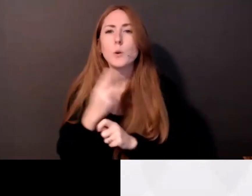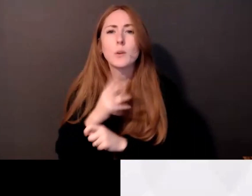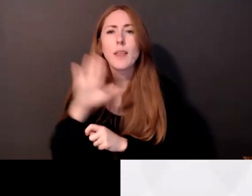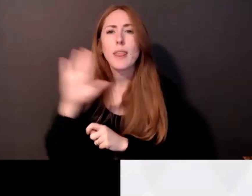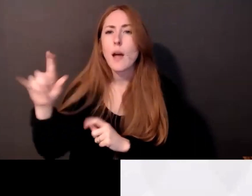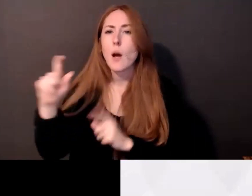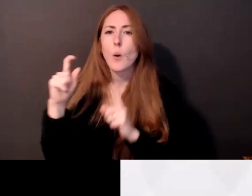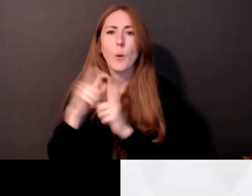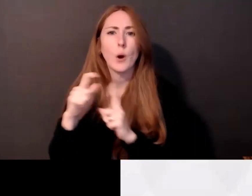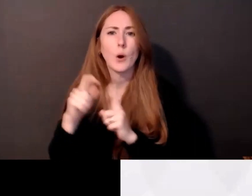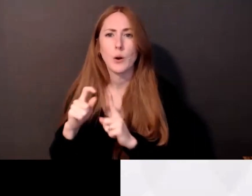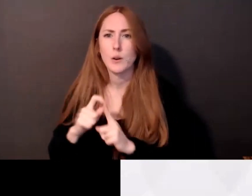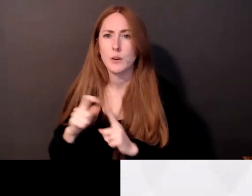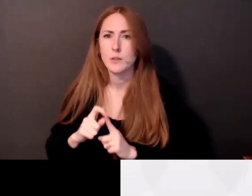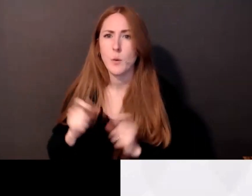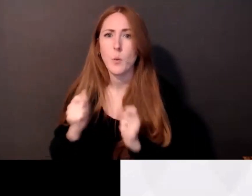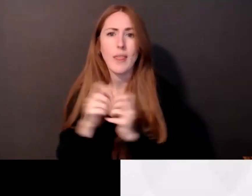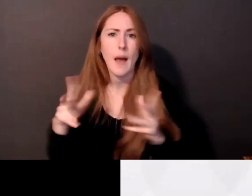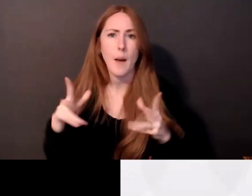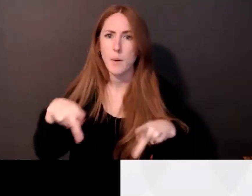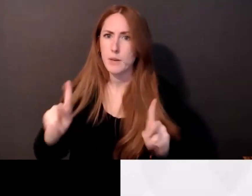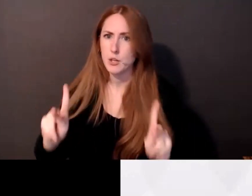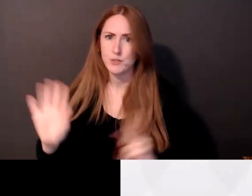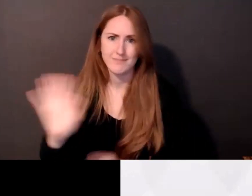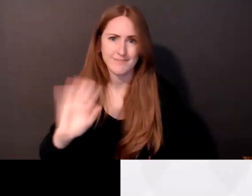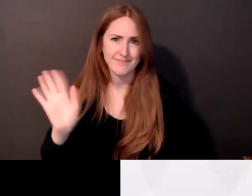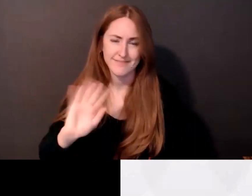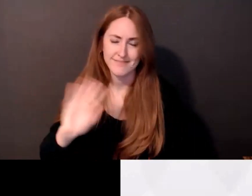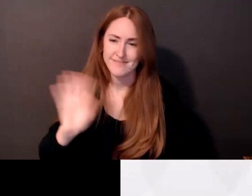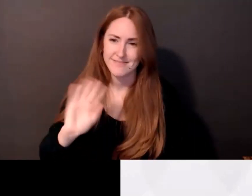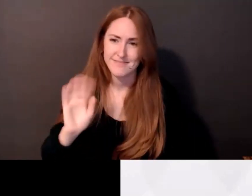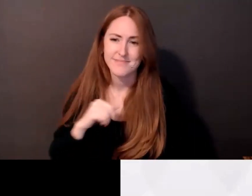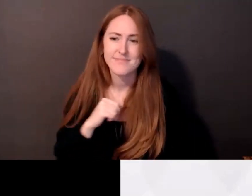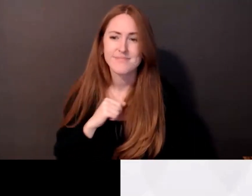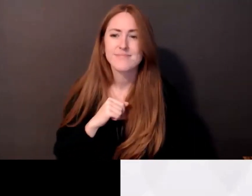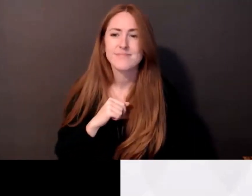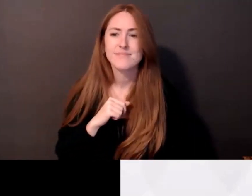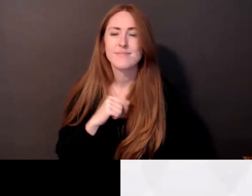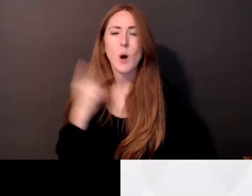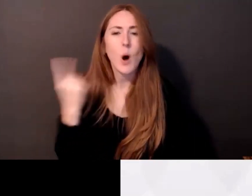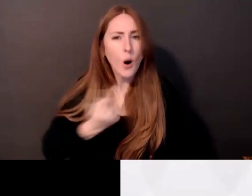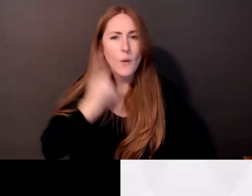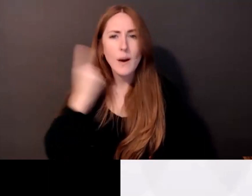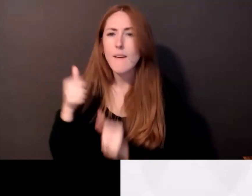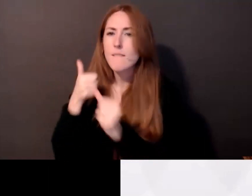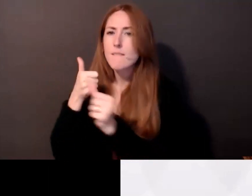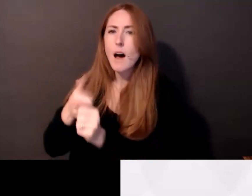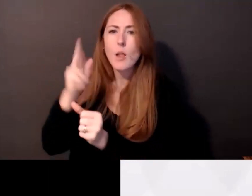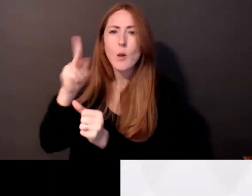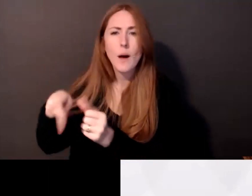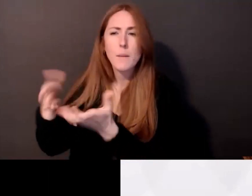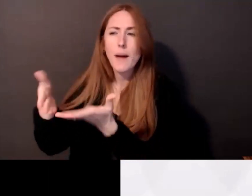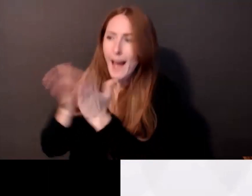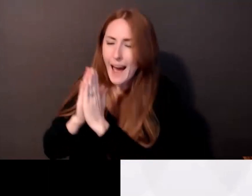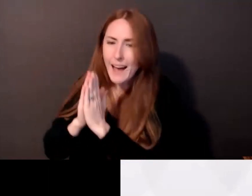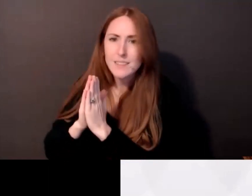and put them out there without permission. So there's always a way to follow up. So it doesn't have to be through a survey.